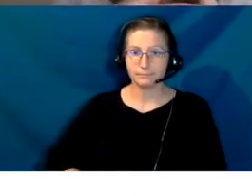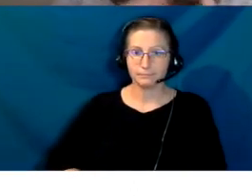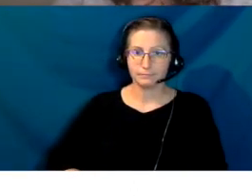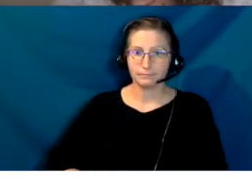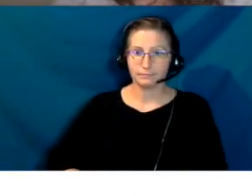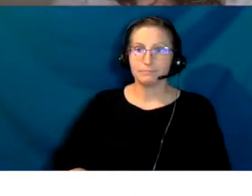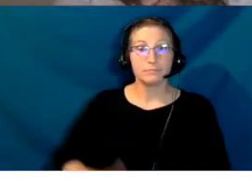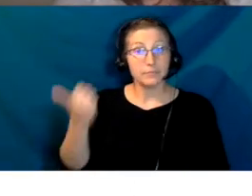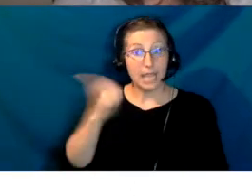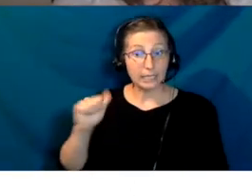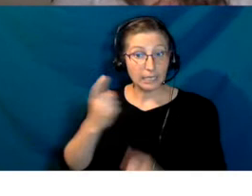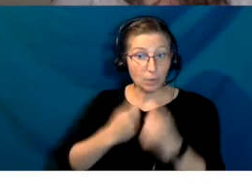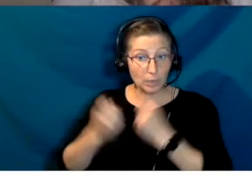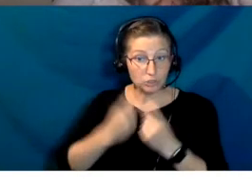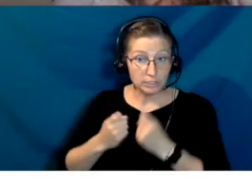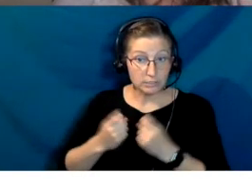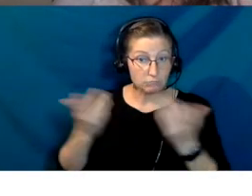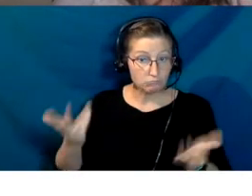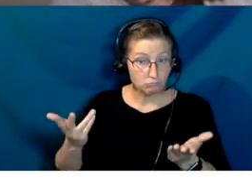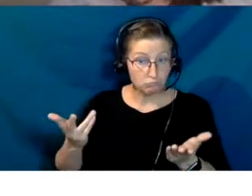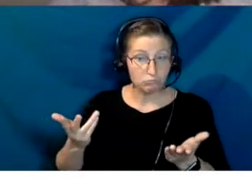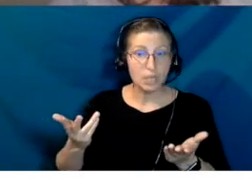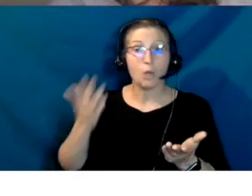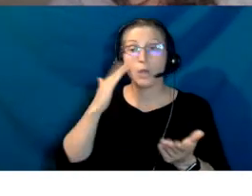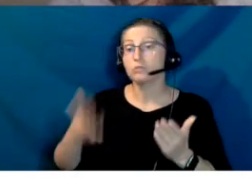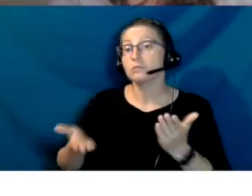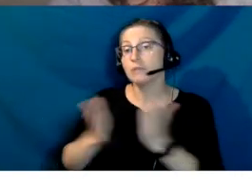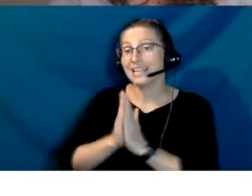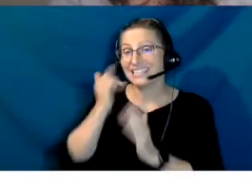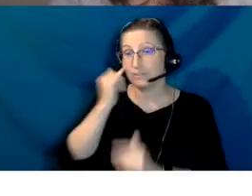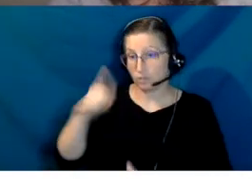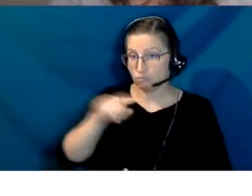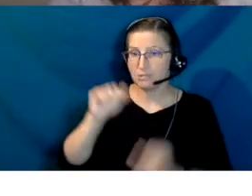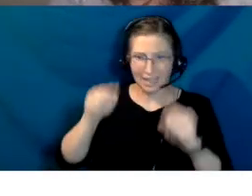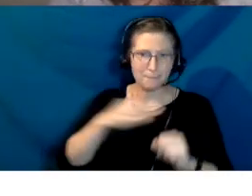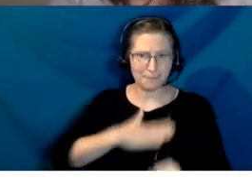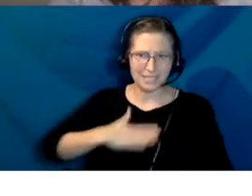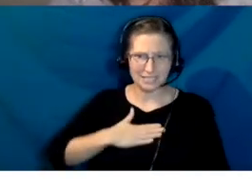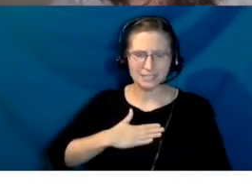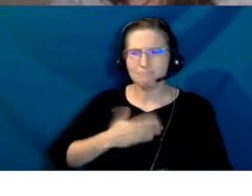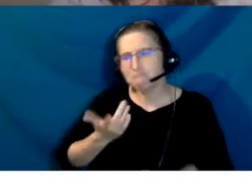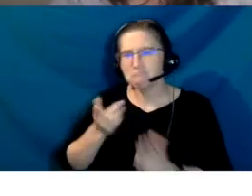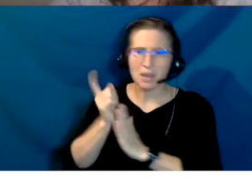Are there any questions? Are there any questions? I would just like to ask that you take a few minutes. And if